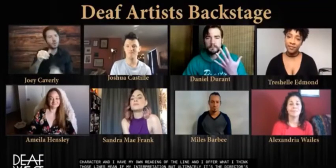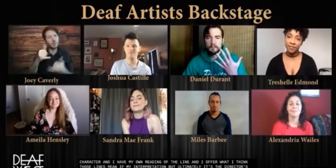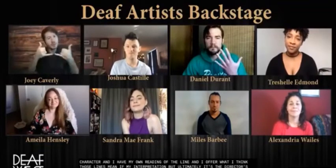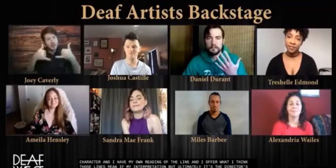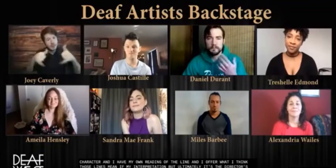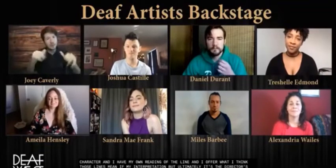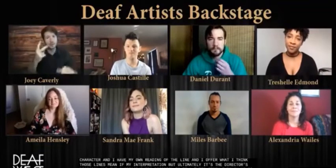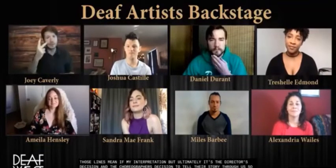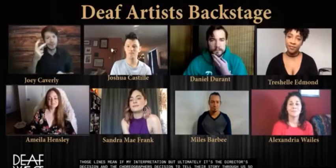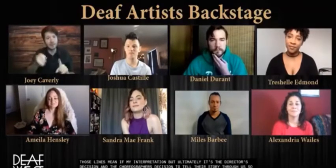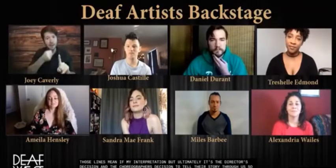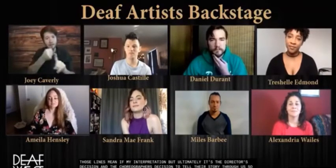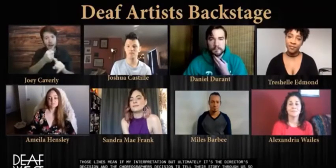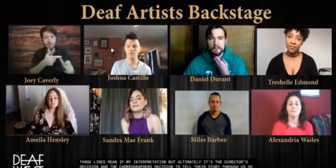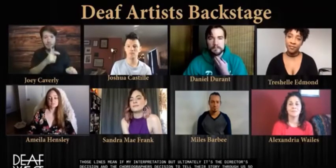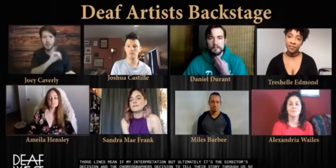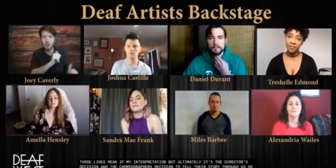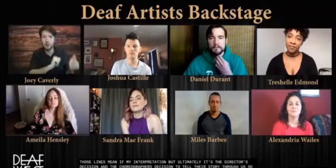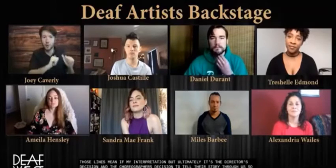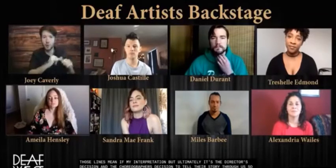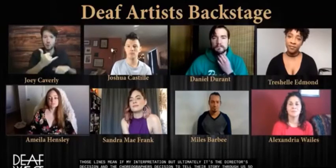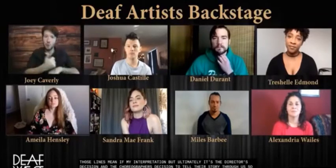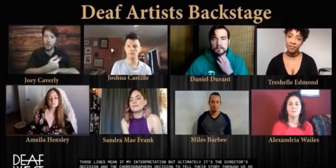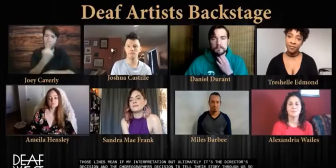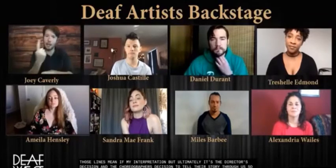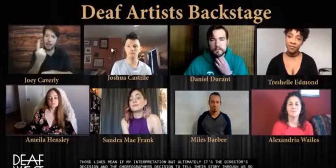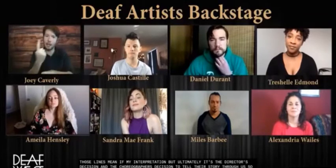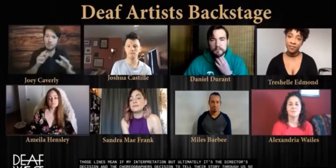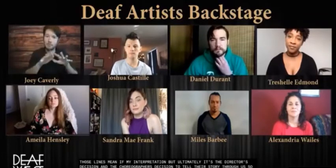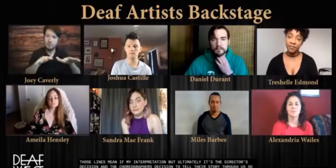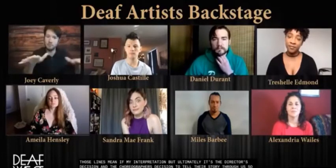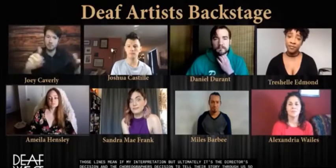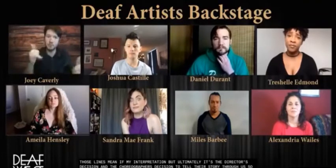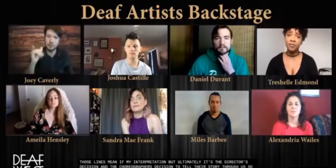So, we are here five years later, and we still see the impact of that show.